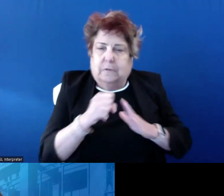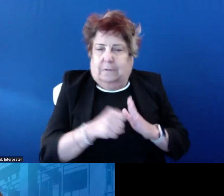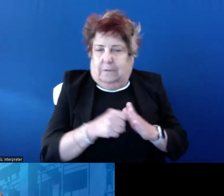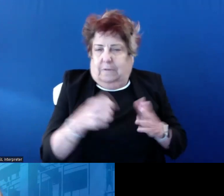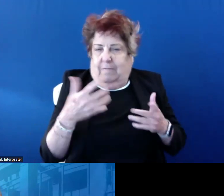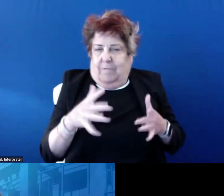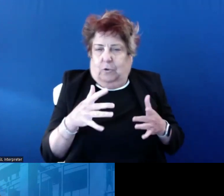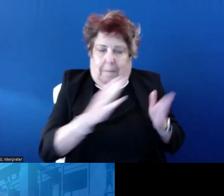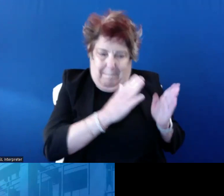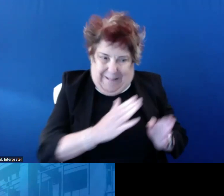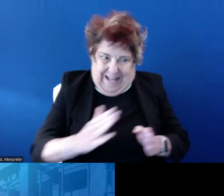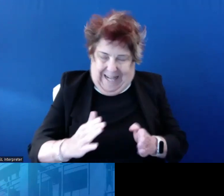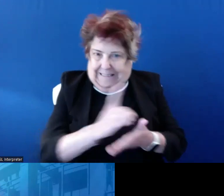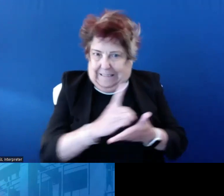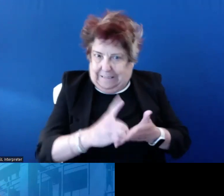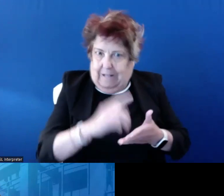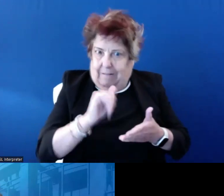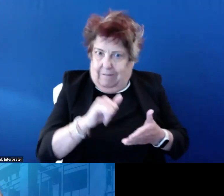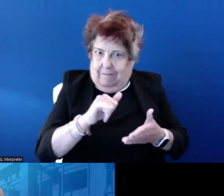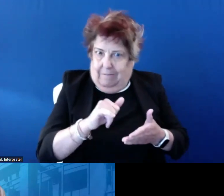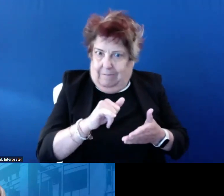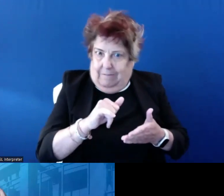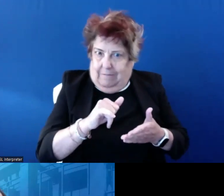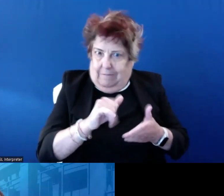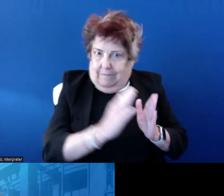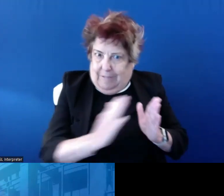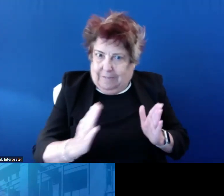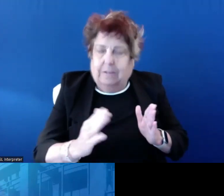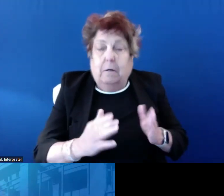They may not yet have actually be implementing